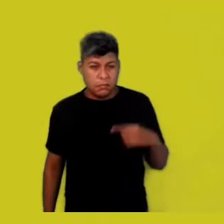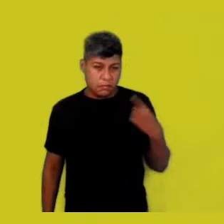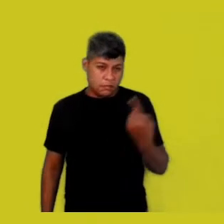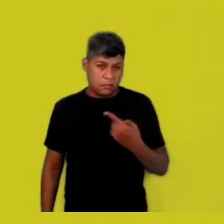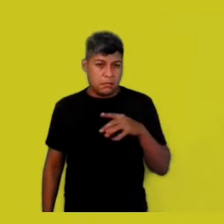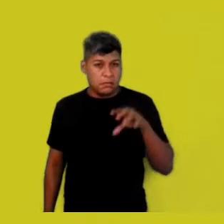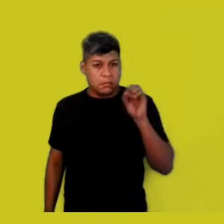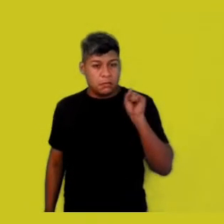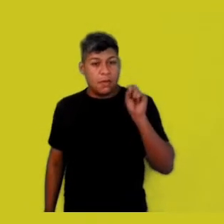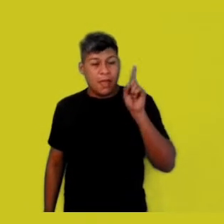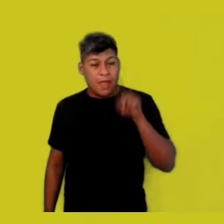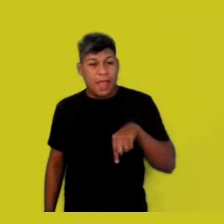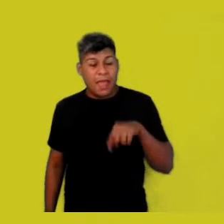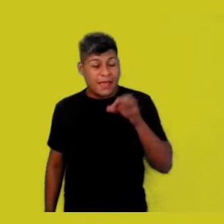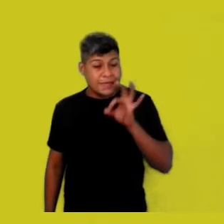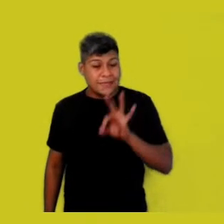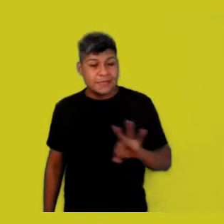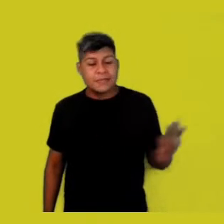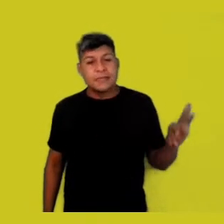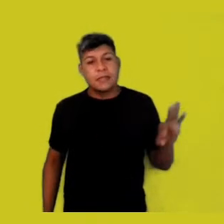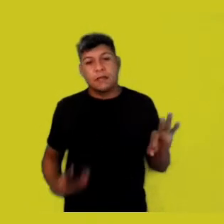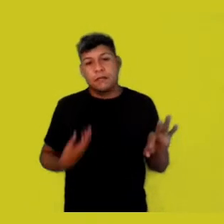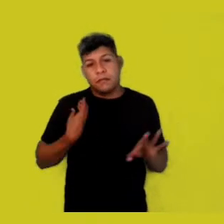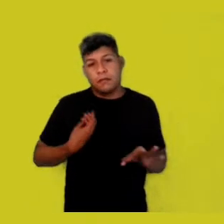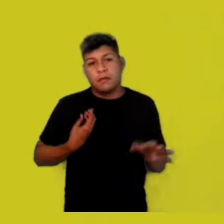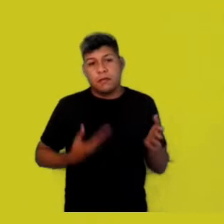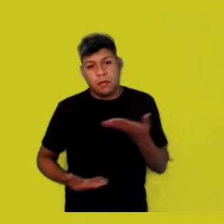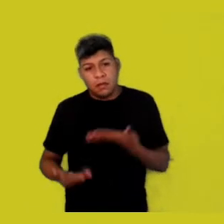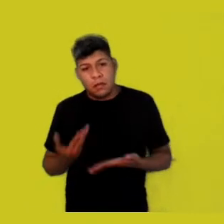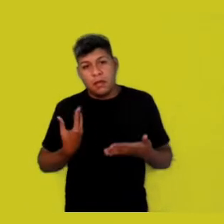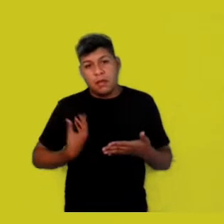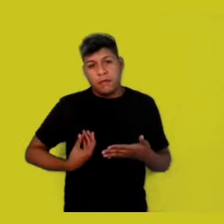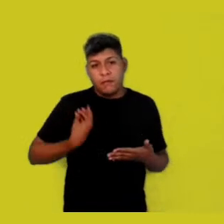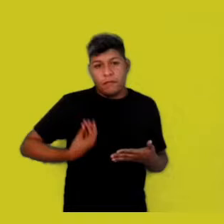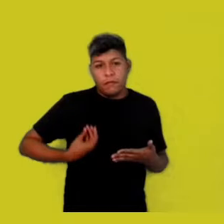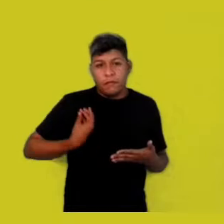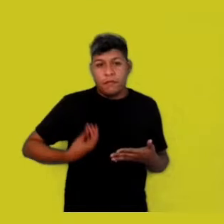is exactly the blurred relation between living and celebrating,